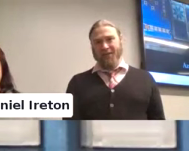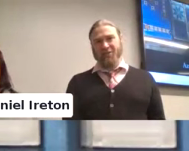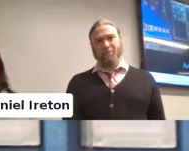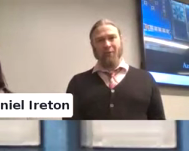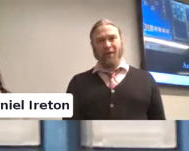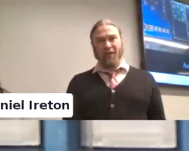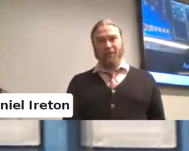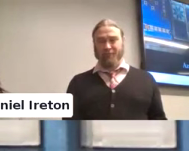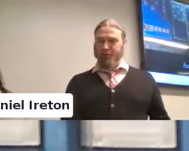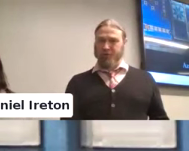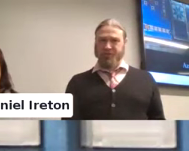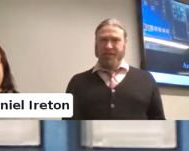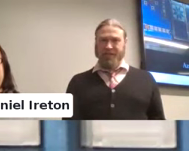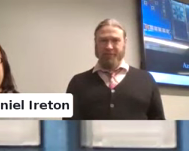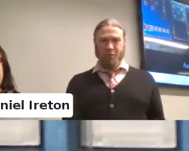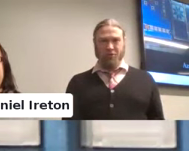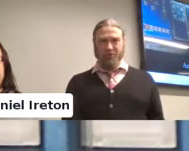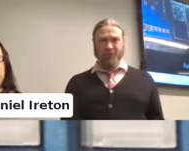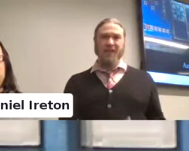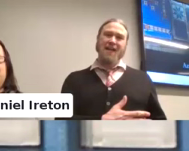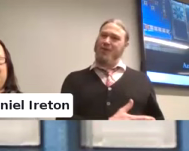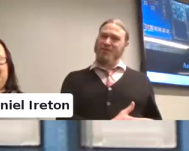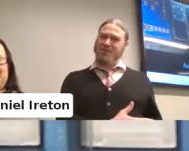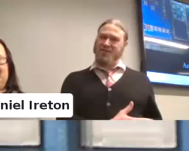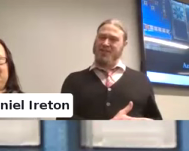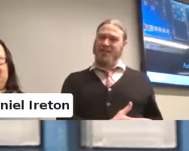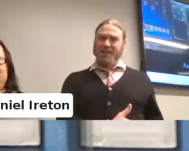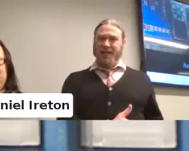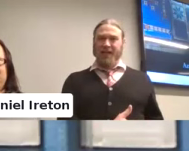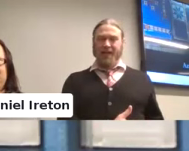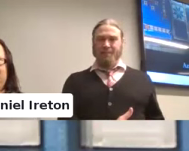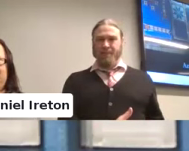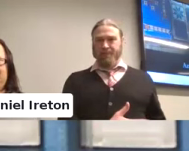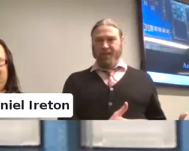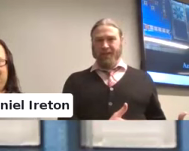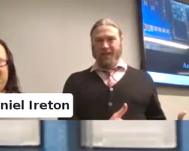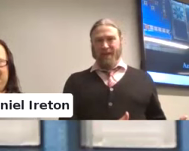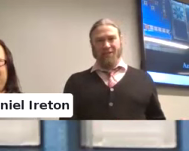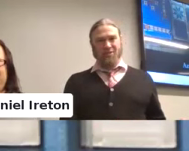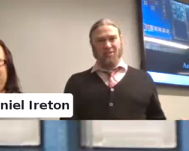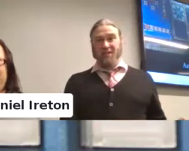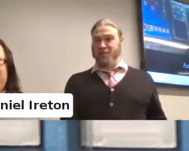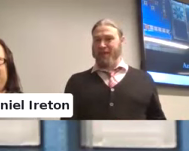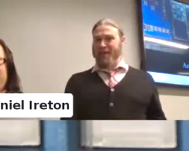It has a neat historical bent to it.